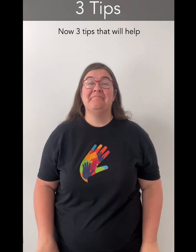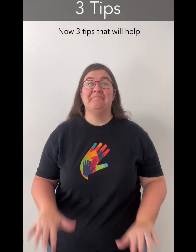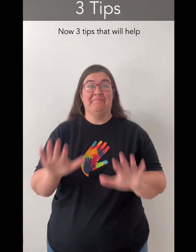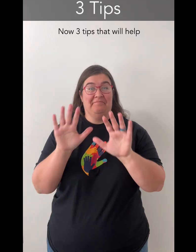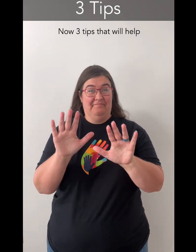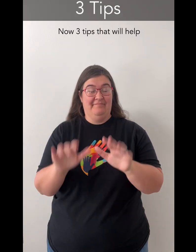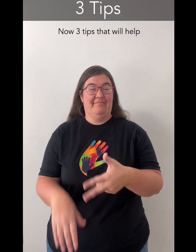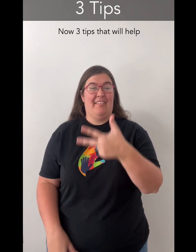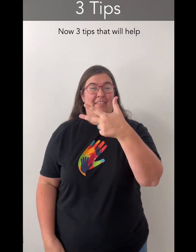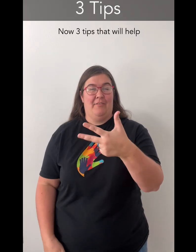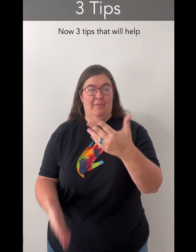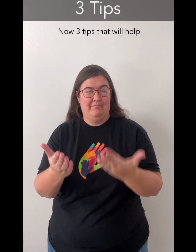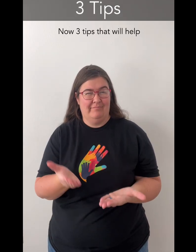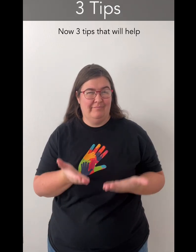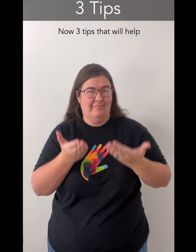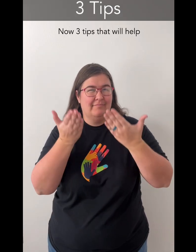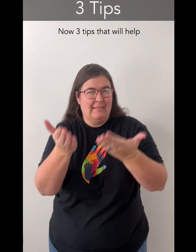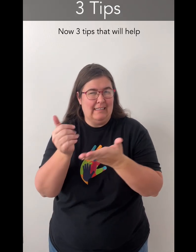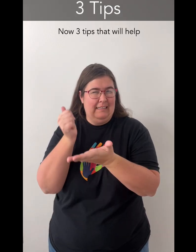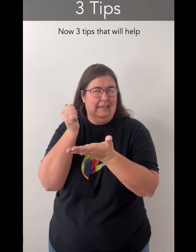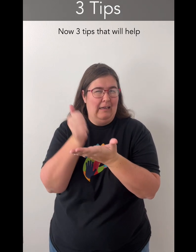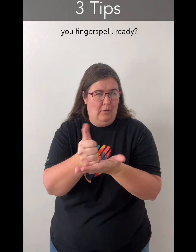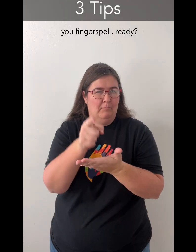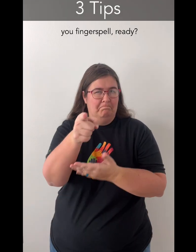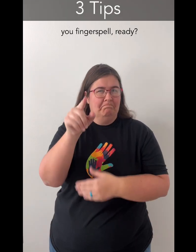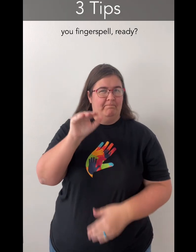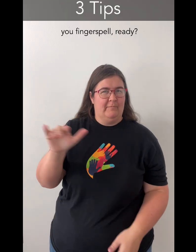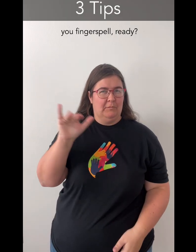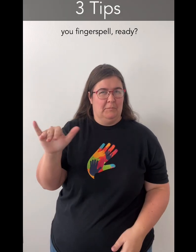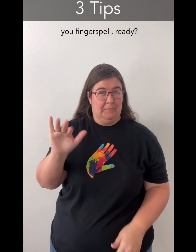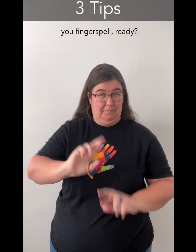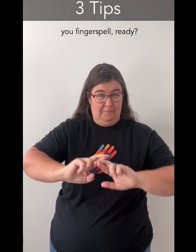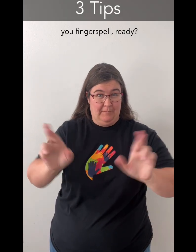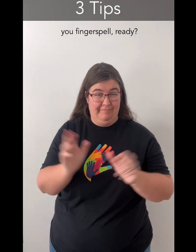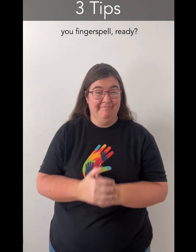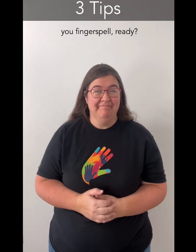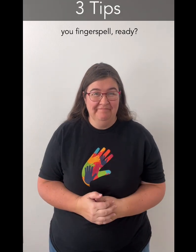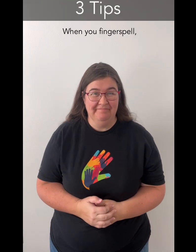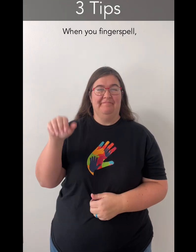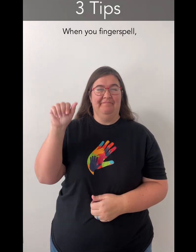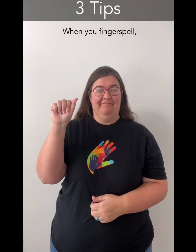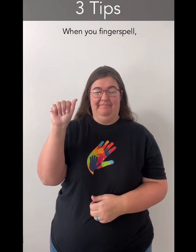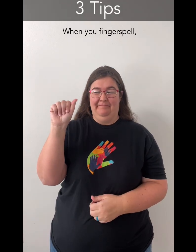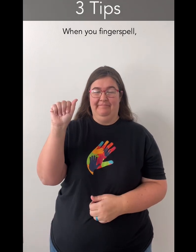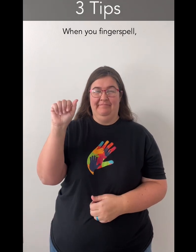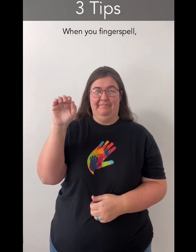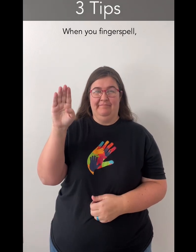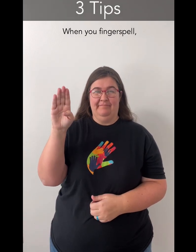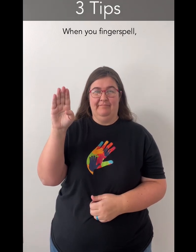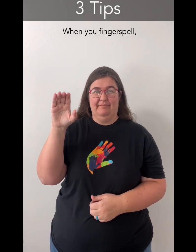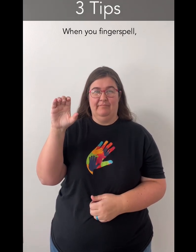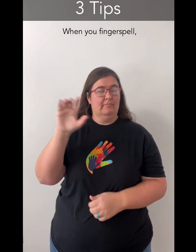Now 3 tips that will help you fingerspell, ready? When you fingerspell,